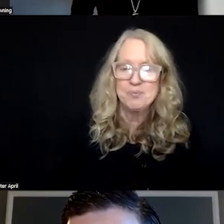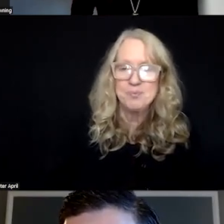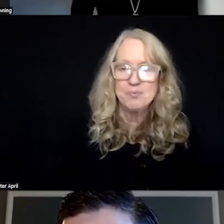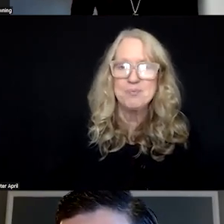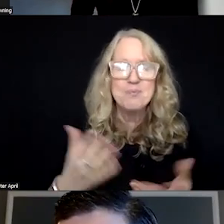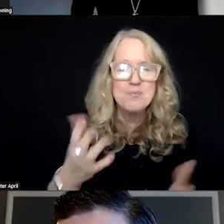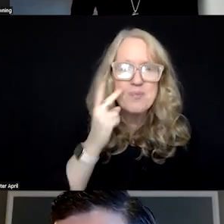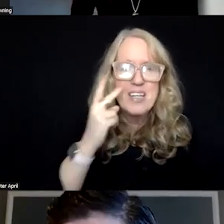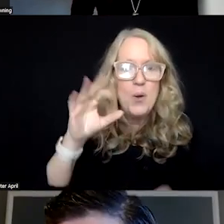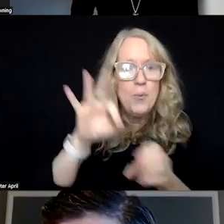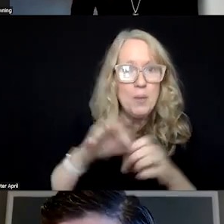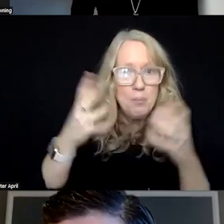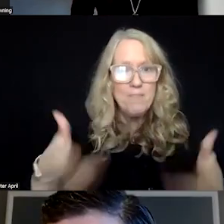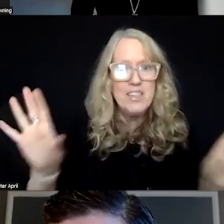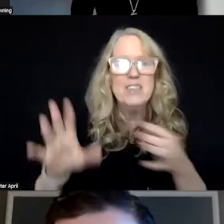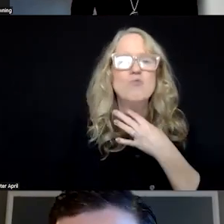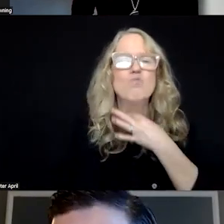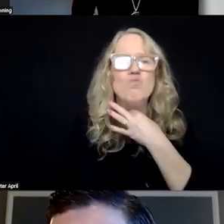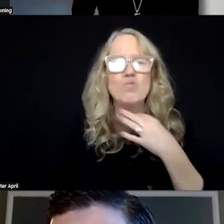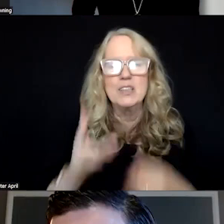WHEN THE POLL IS FINISHED, I AM CURIOUS -- I AM CURIOUS TO SEE